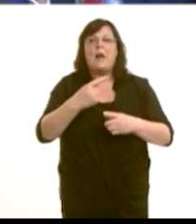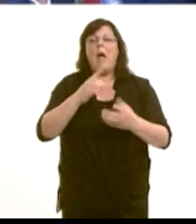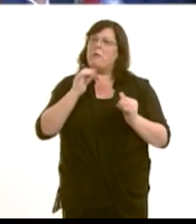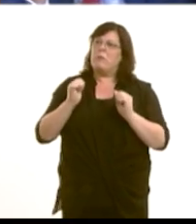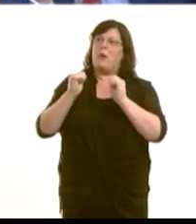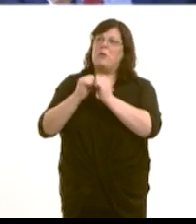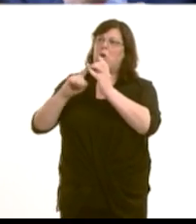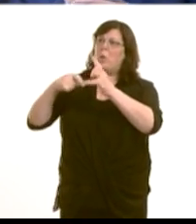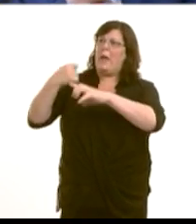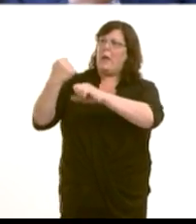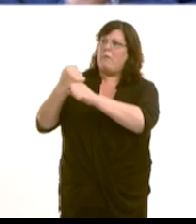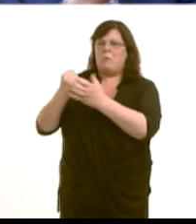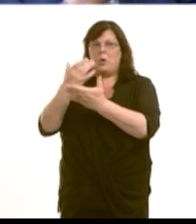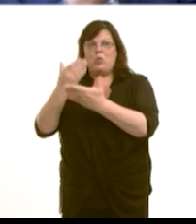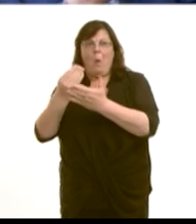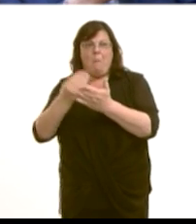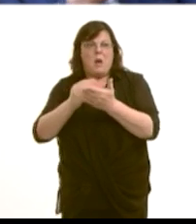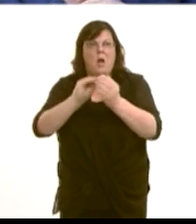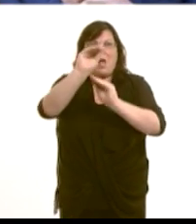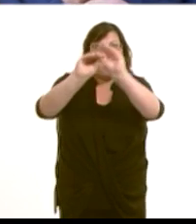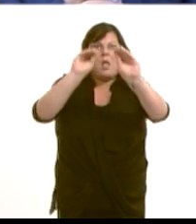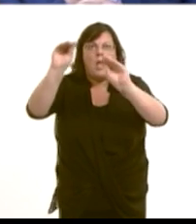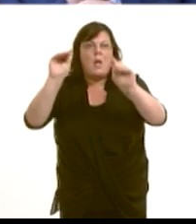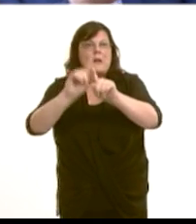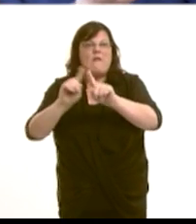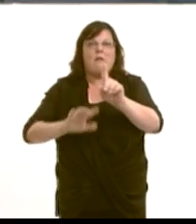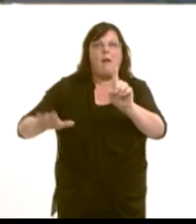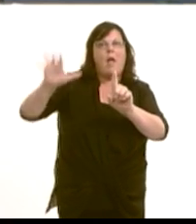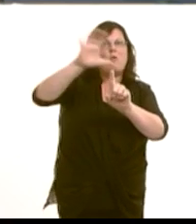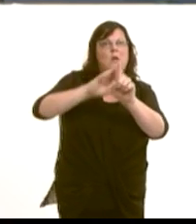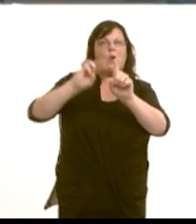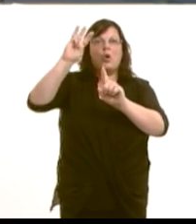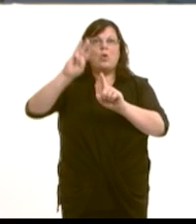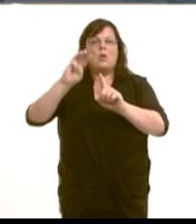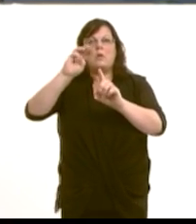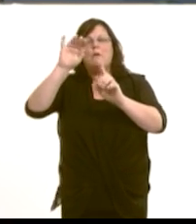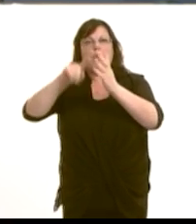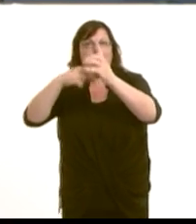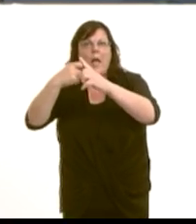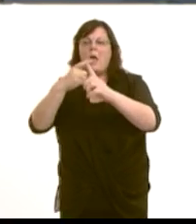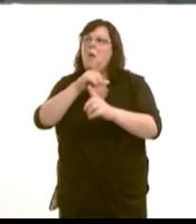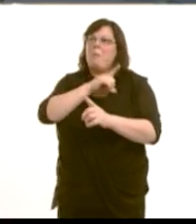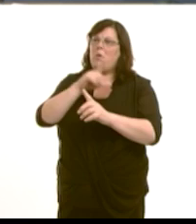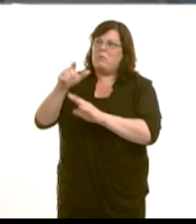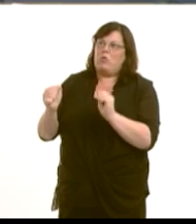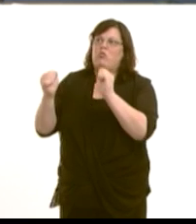government would make sure that money would be re-distributed around the regions of the UK, otherwise it would be failing in its remit to deliver help and support to the nationíó